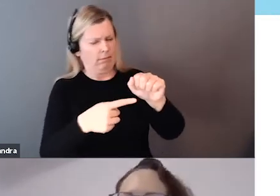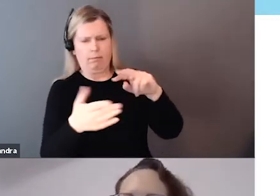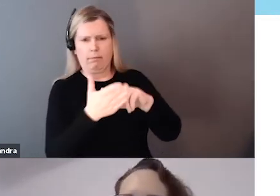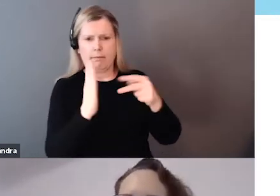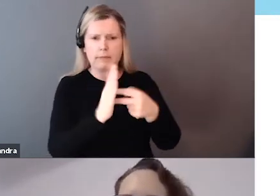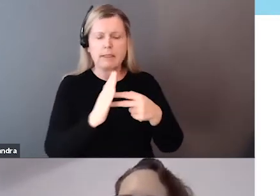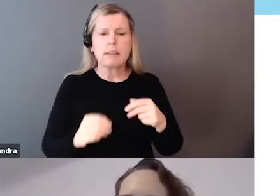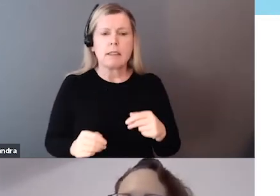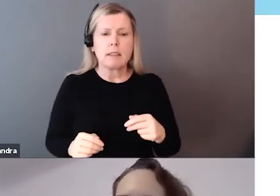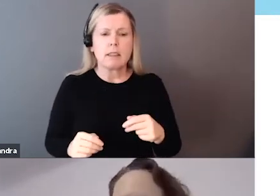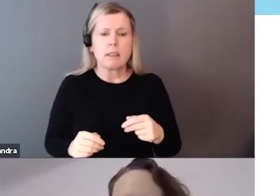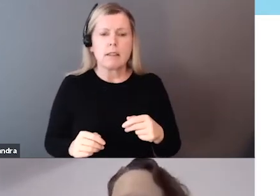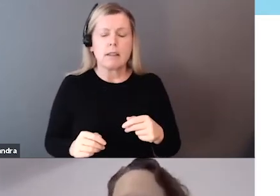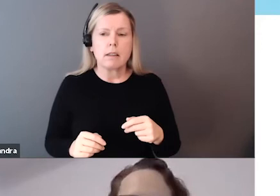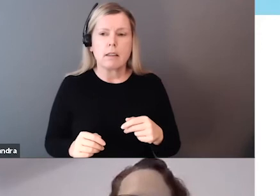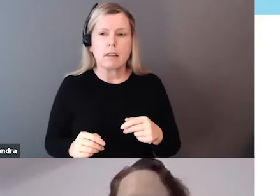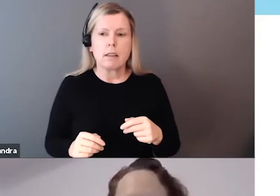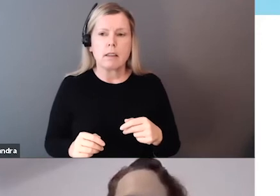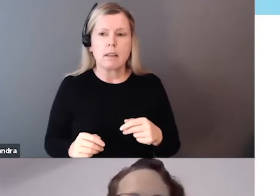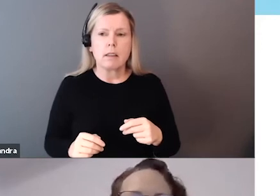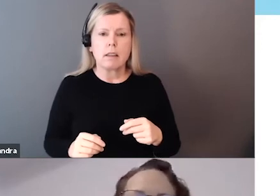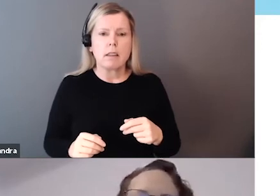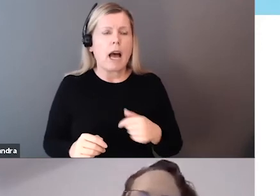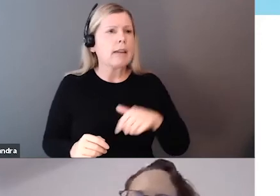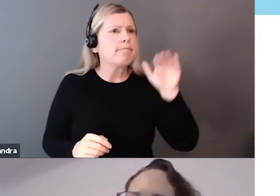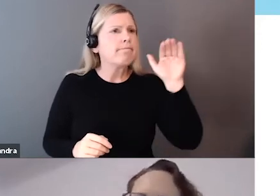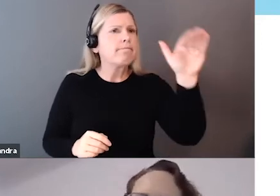is we went to people who were coordinating return to work, return to work coordinators